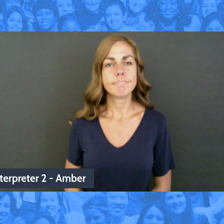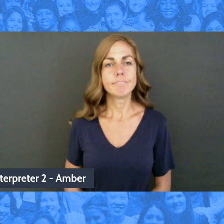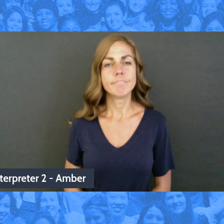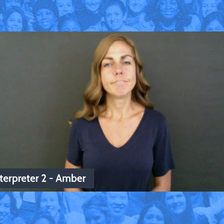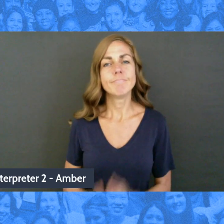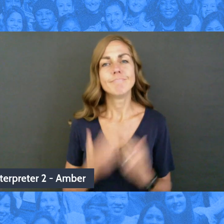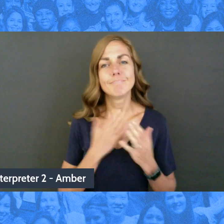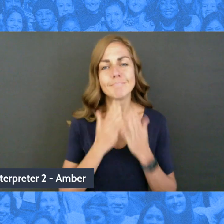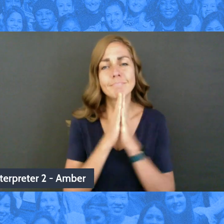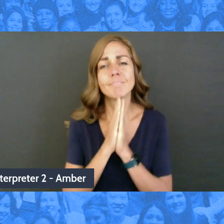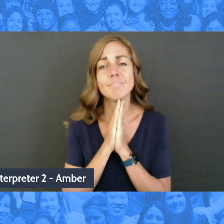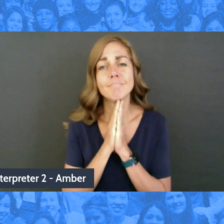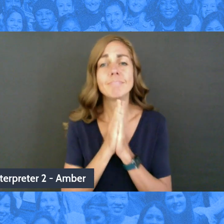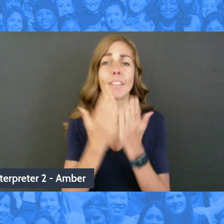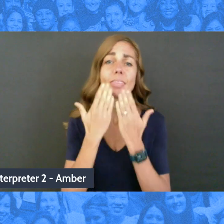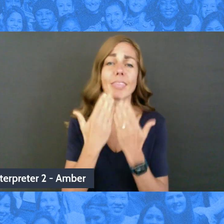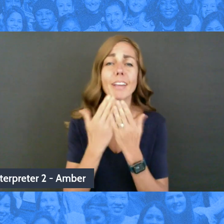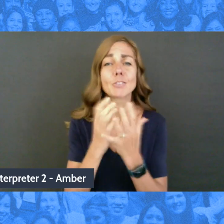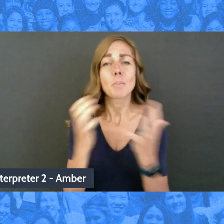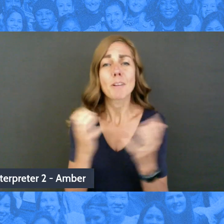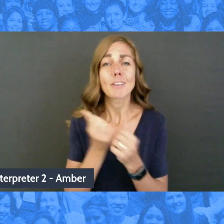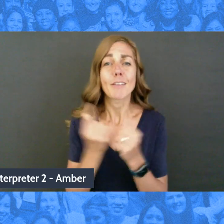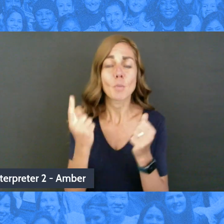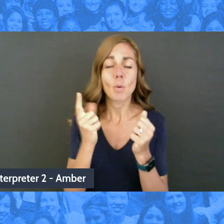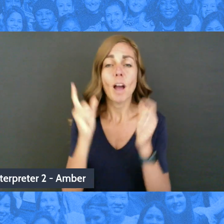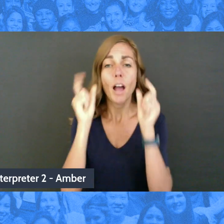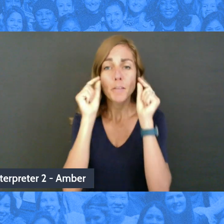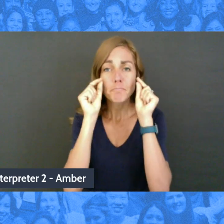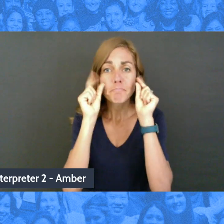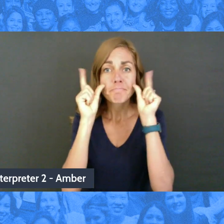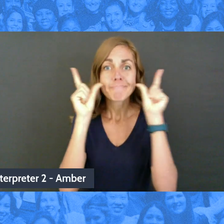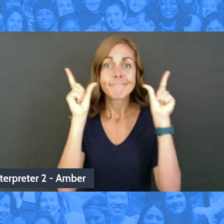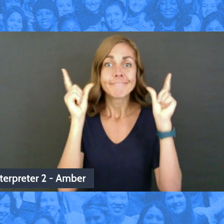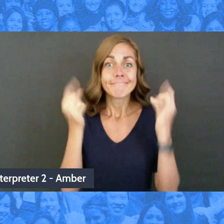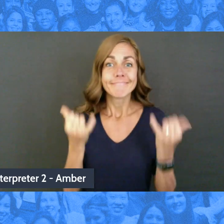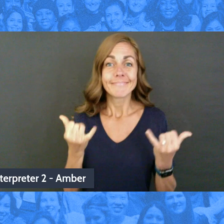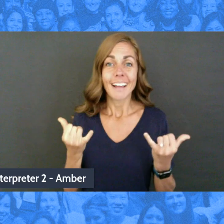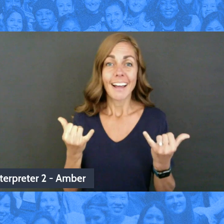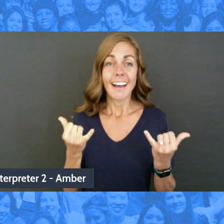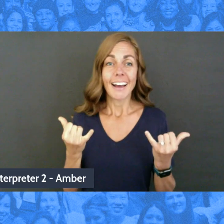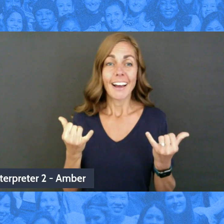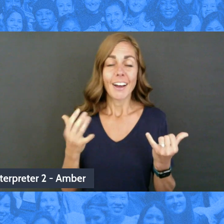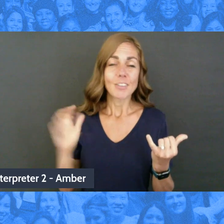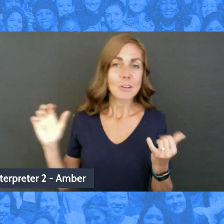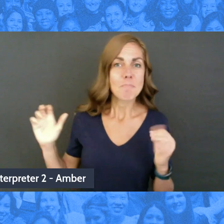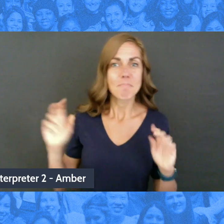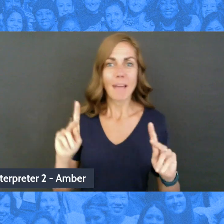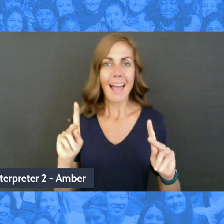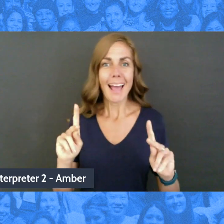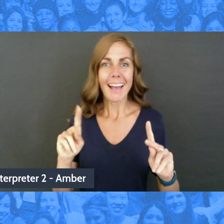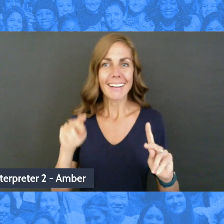Thank you so much, everyone. You can gently open your eyes. Come back into the virtual room.